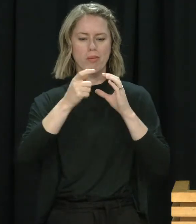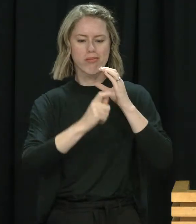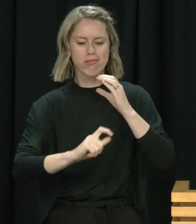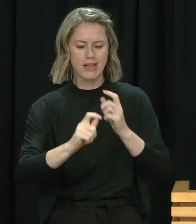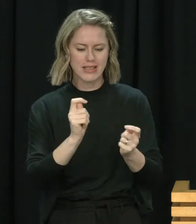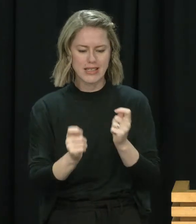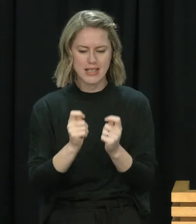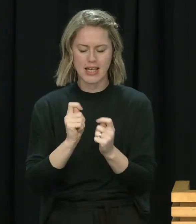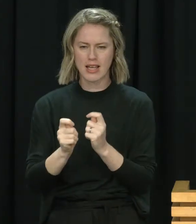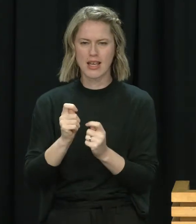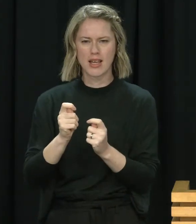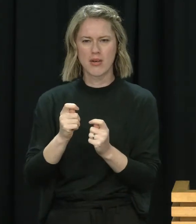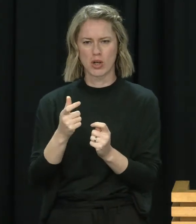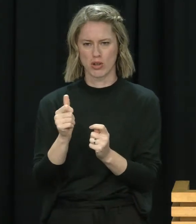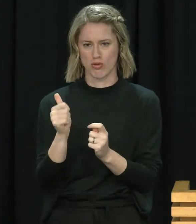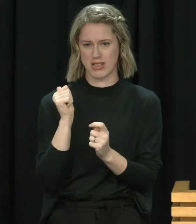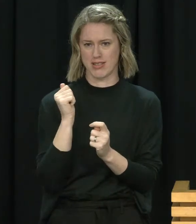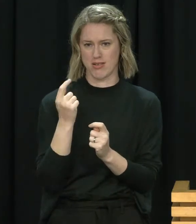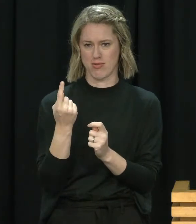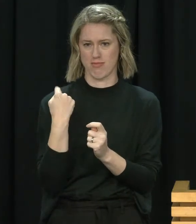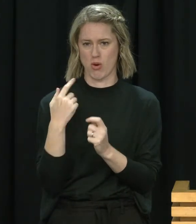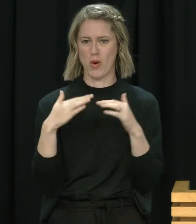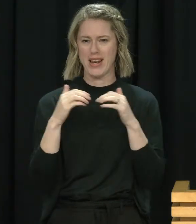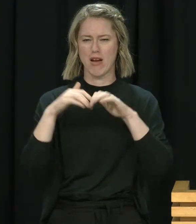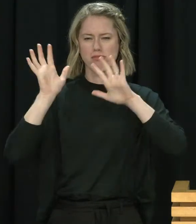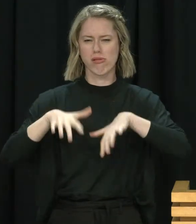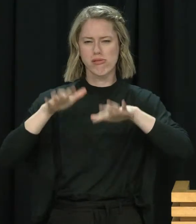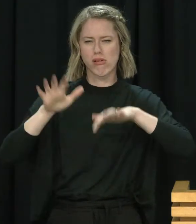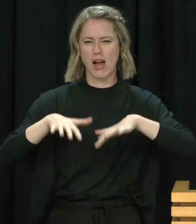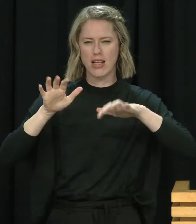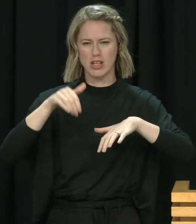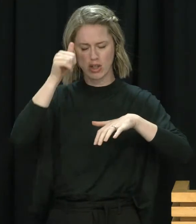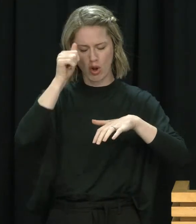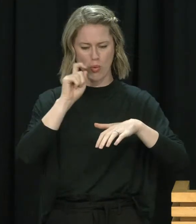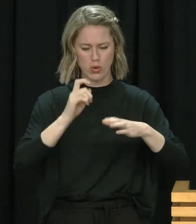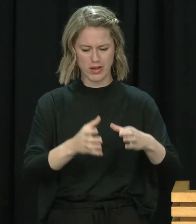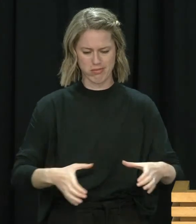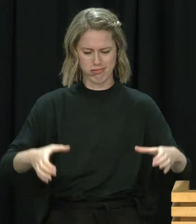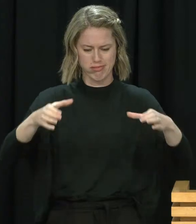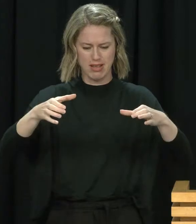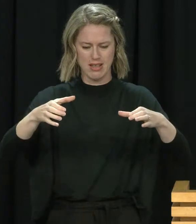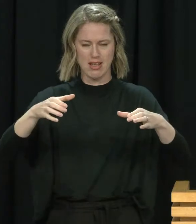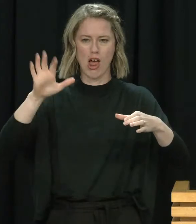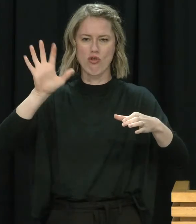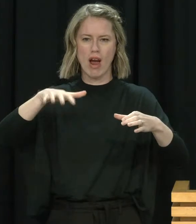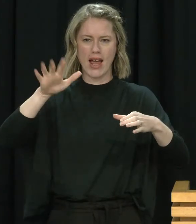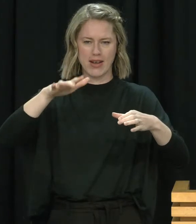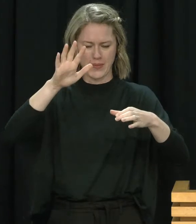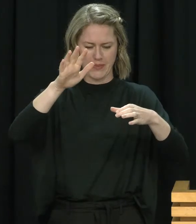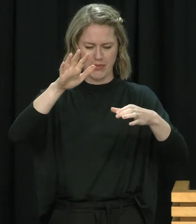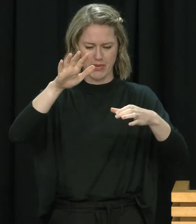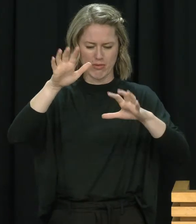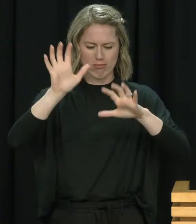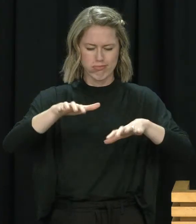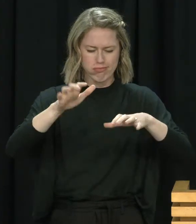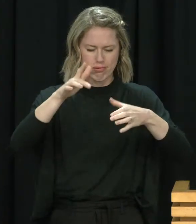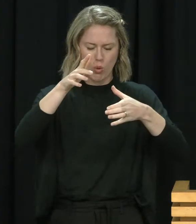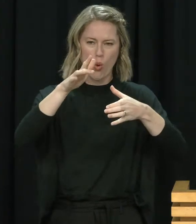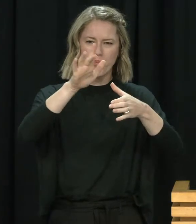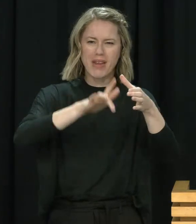advice. How reliable is the waste water testing? We've been told that at the weekend because of